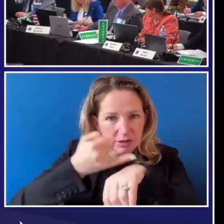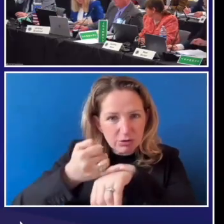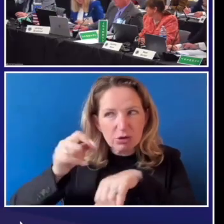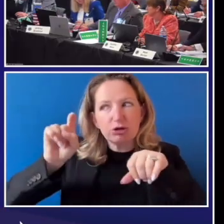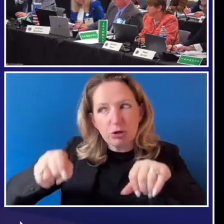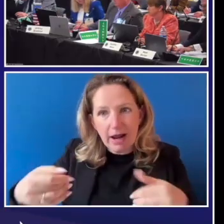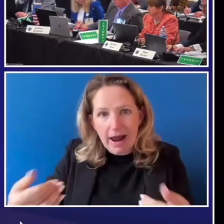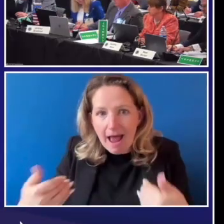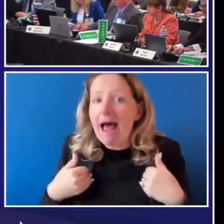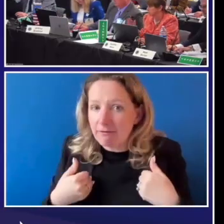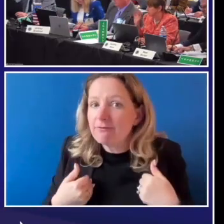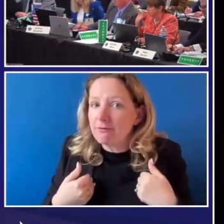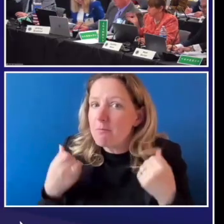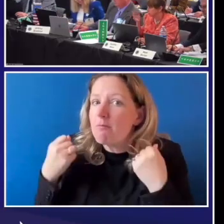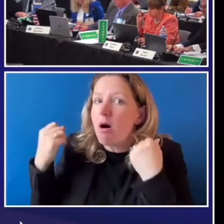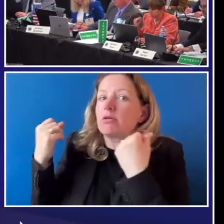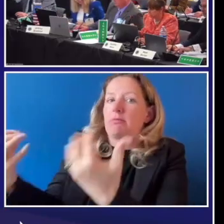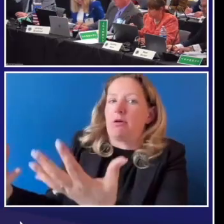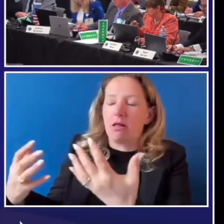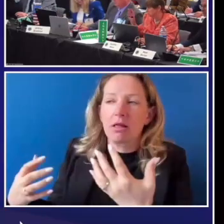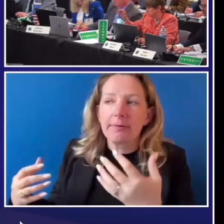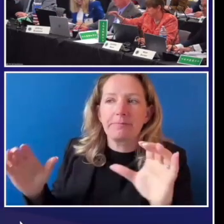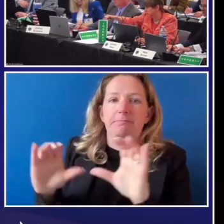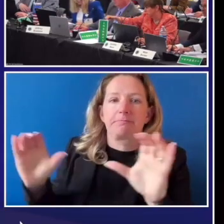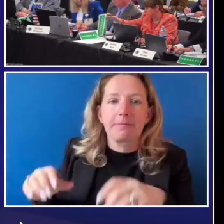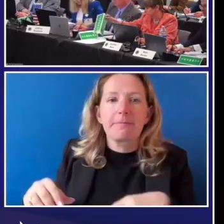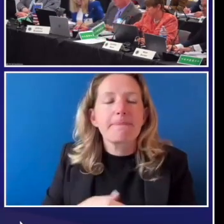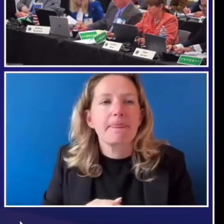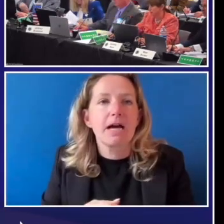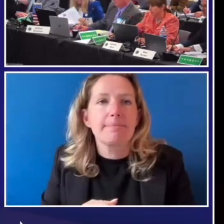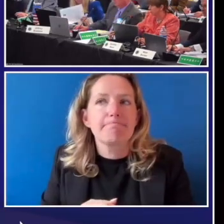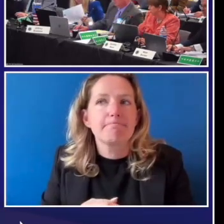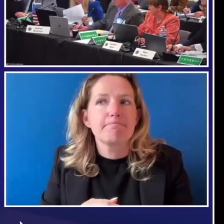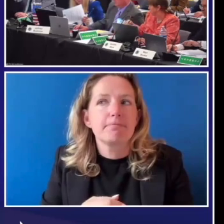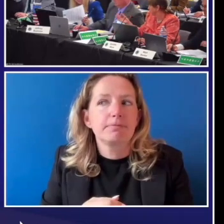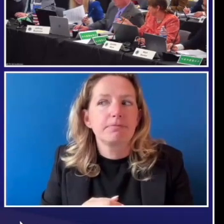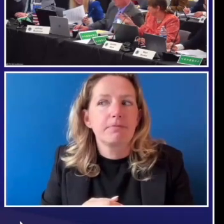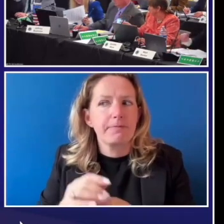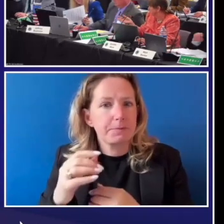It's not just, I think I read somewhere, somebody was concerned about, you know, having the flexibility of one ends that